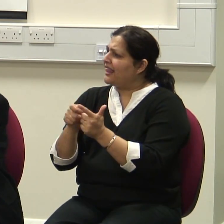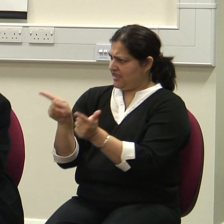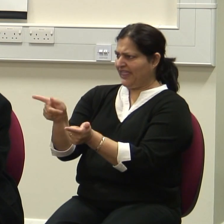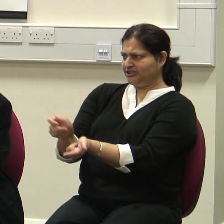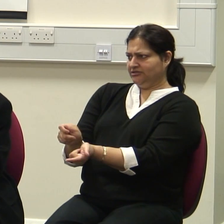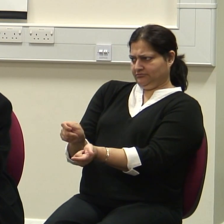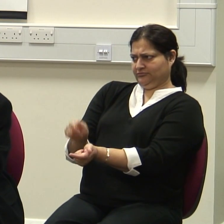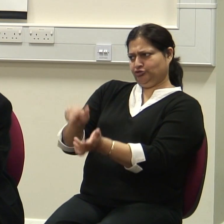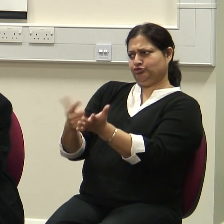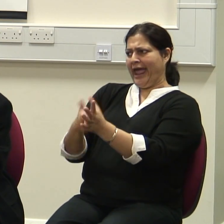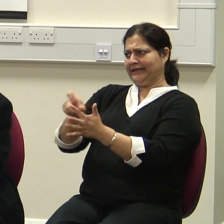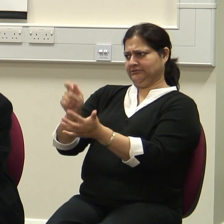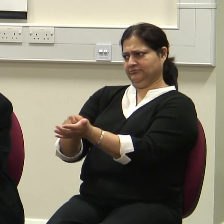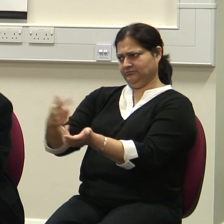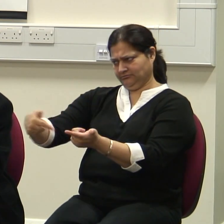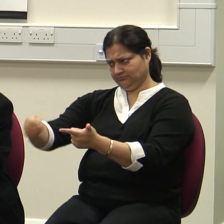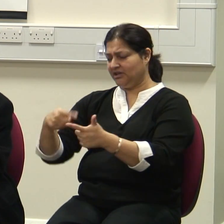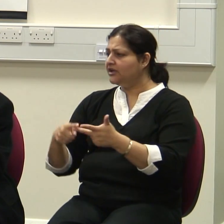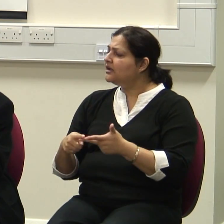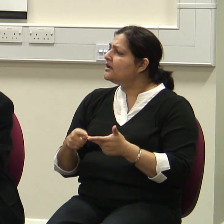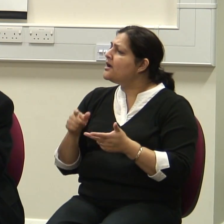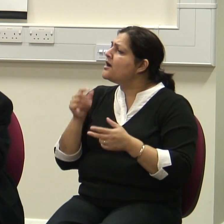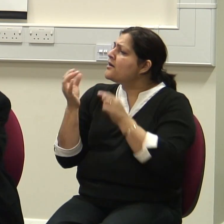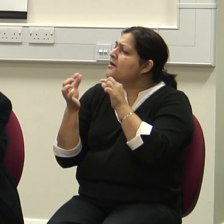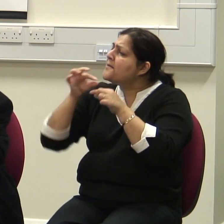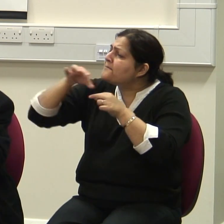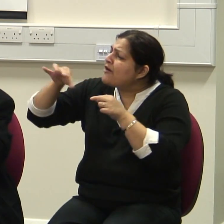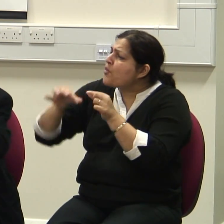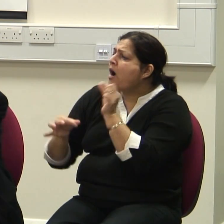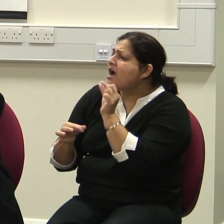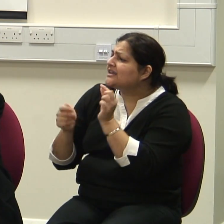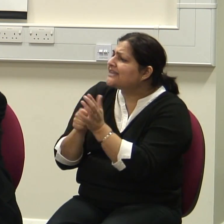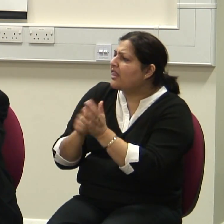marijuana – twenty years in prison. And if you are upper class then maybe two weeks